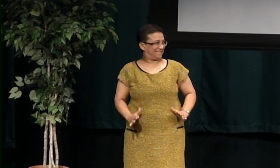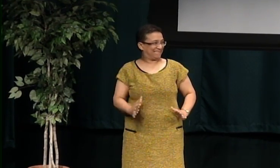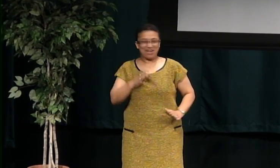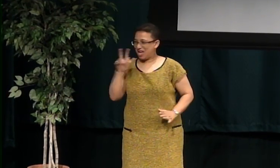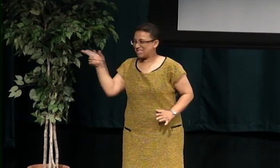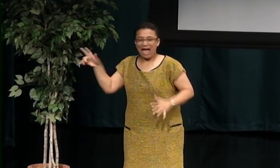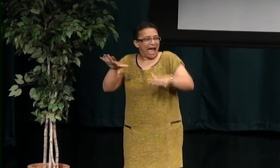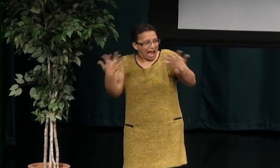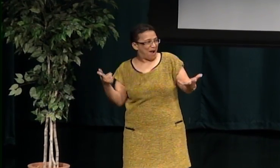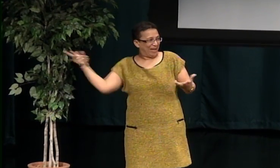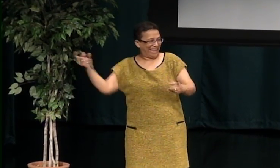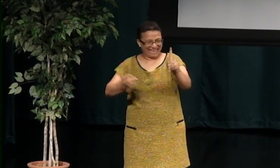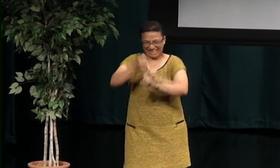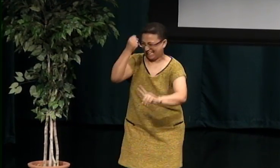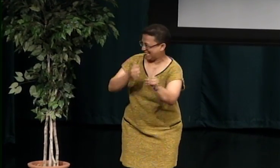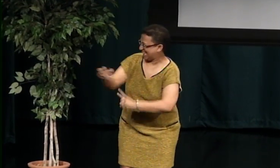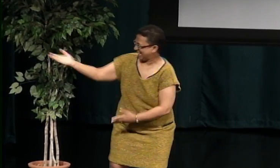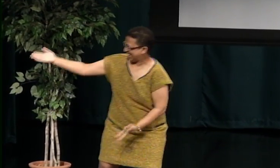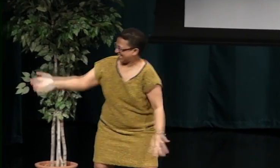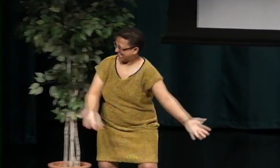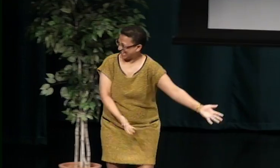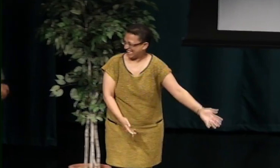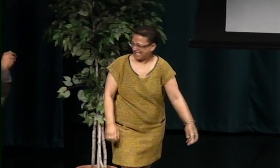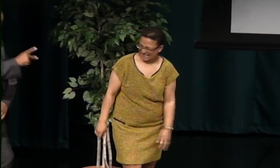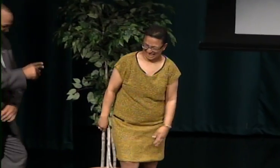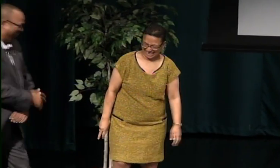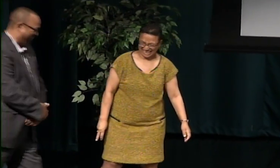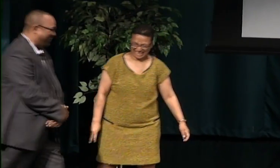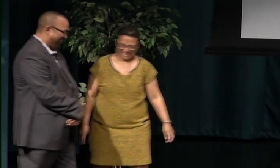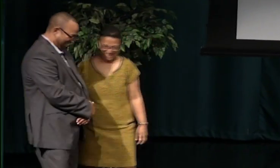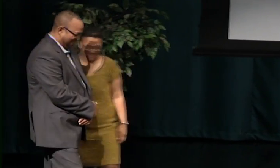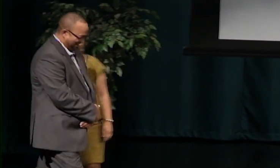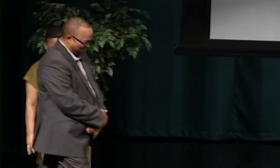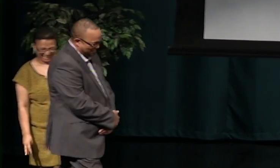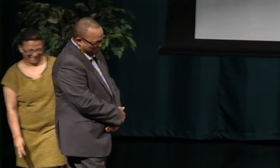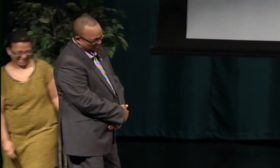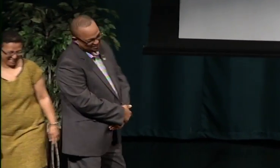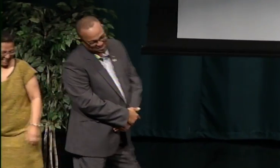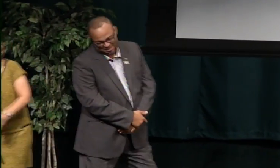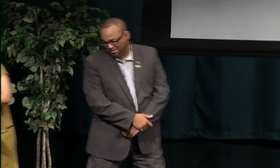I'm the government, so you should ask the lobbyist how he lobbies. Okay?